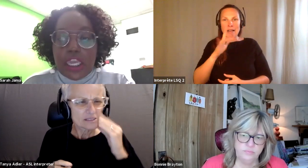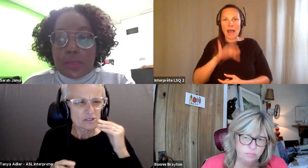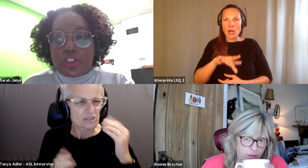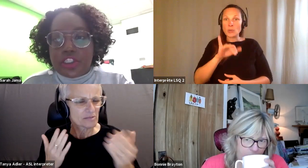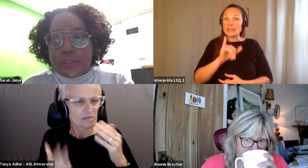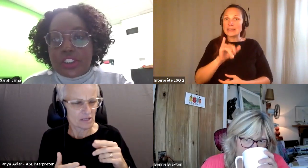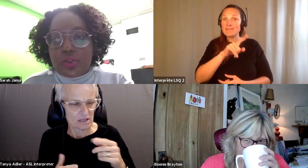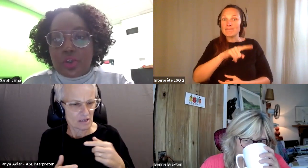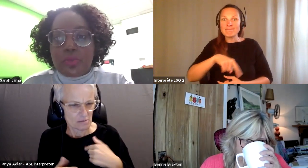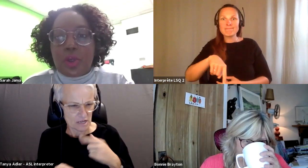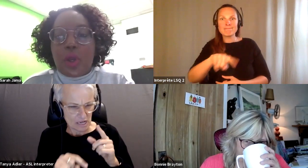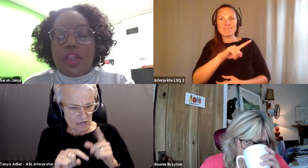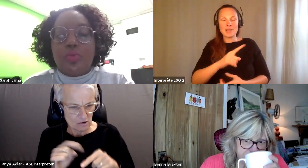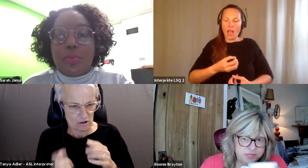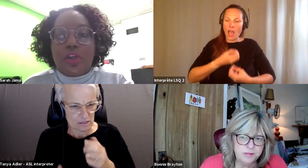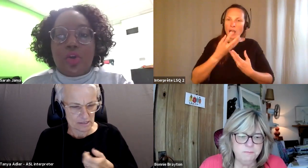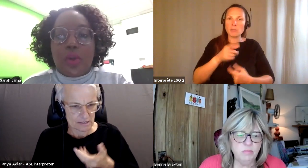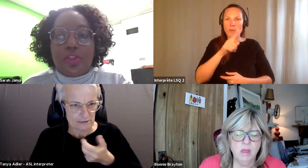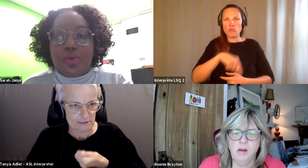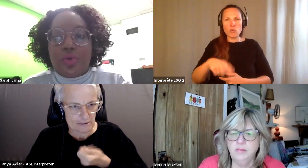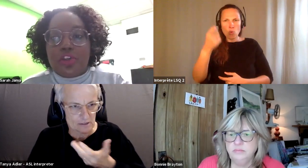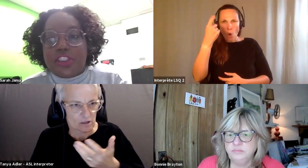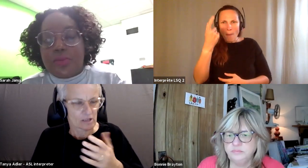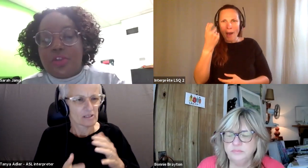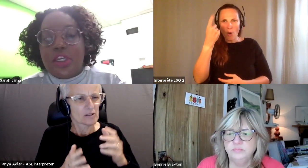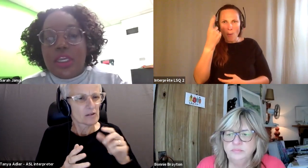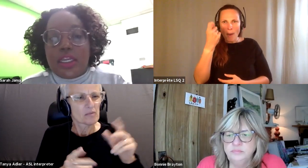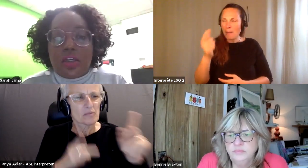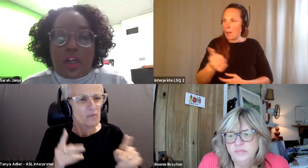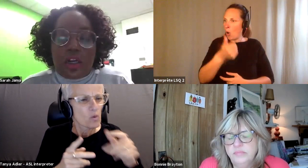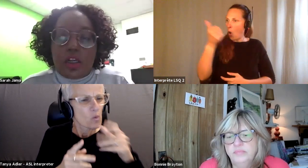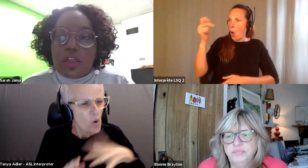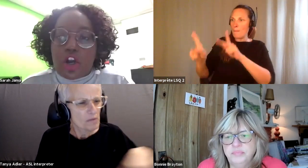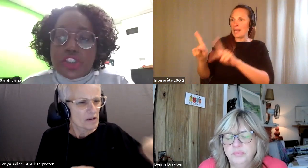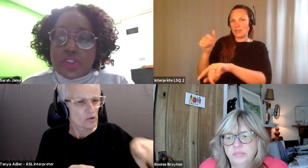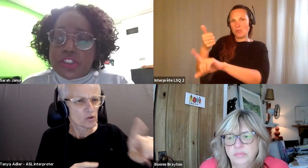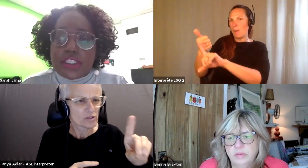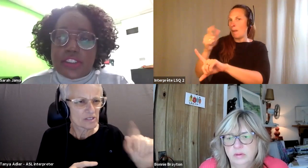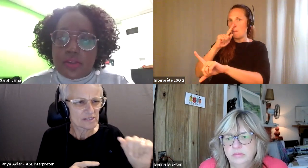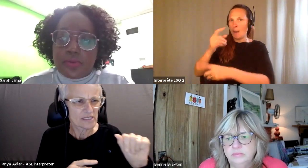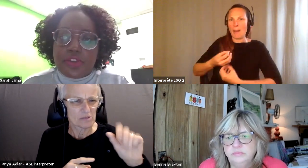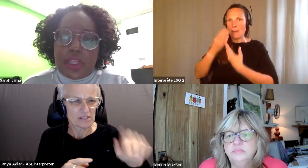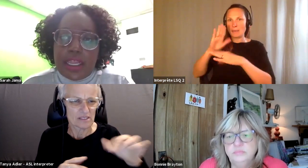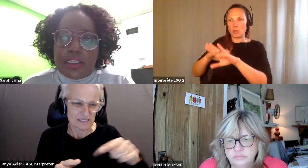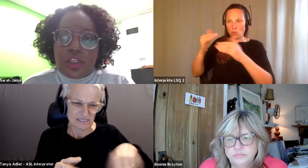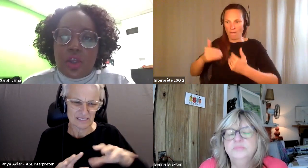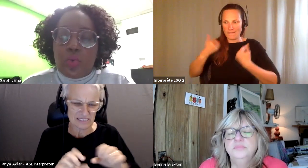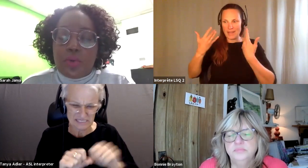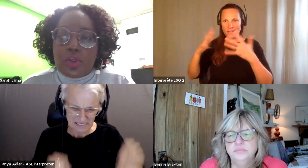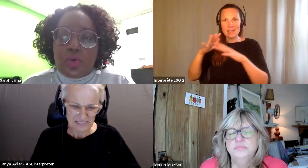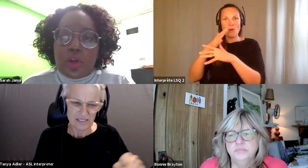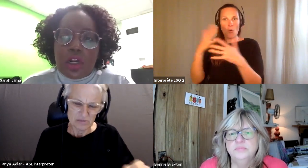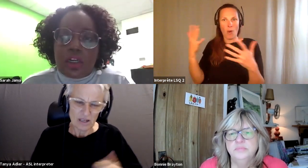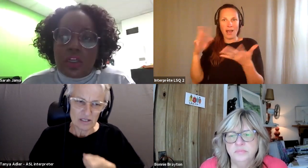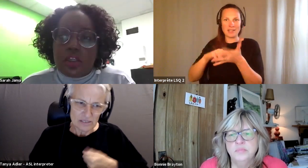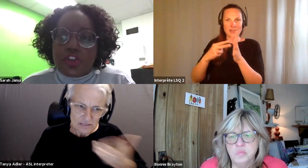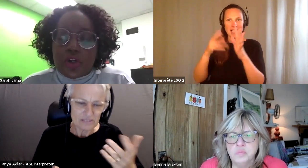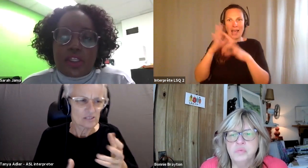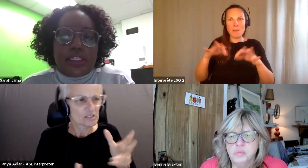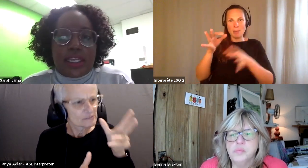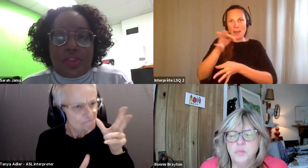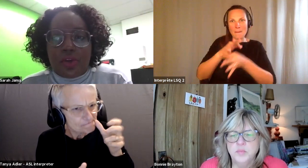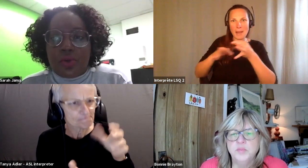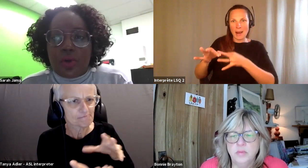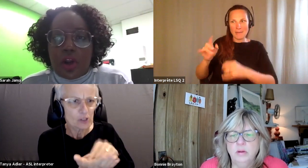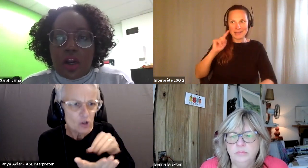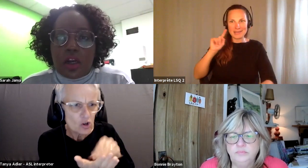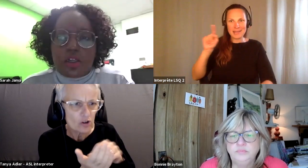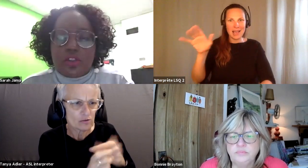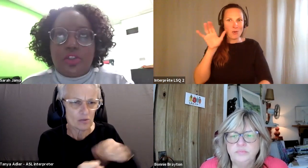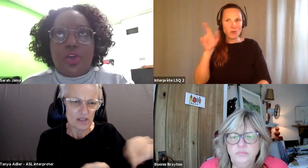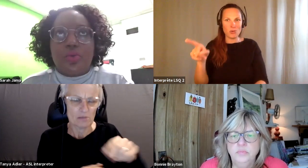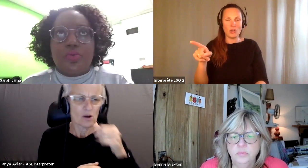Sarah Jama: be able to speak to learn about what women are going through were disabled in our parcel systems and women who are struggling to get through our you know.